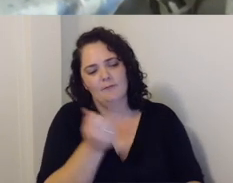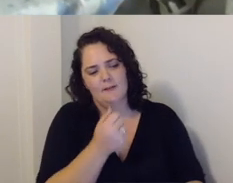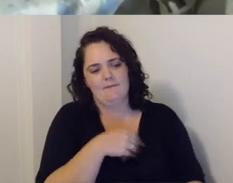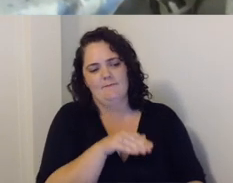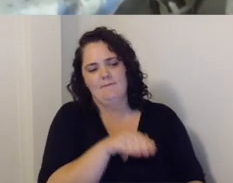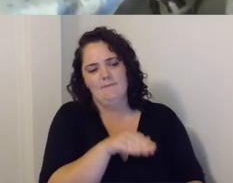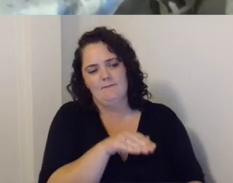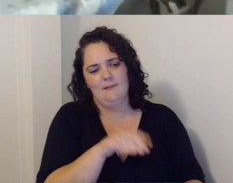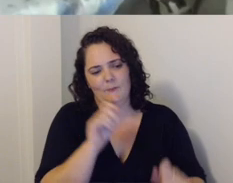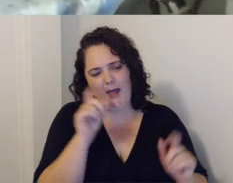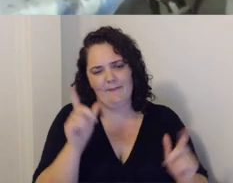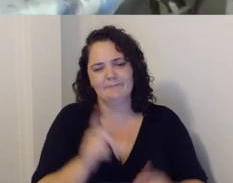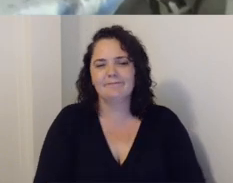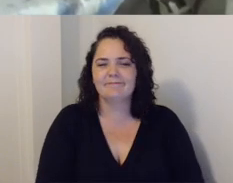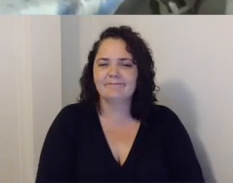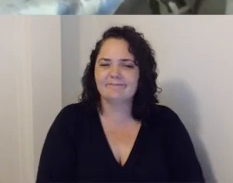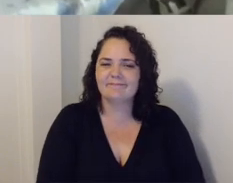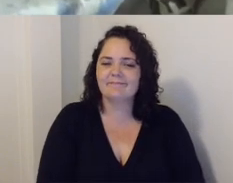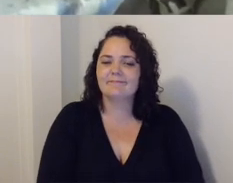there any other questions that come in, just uh just float in my way